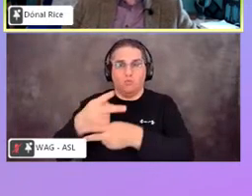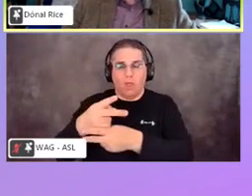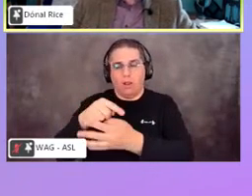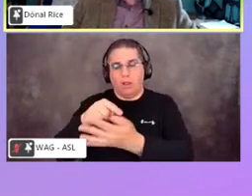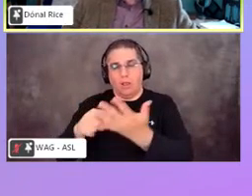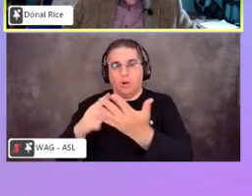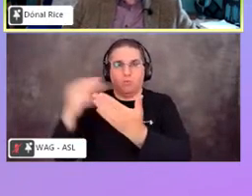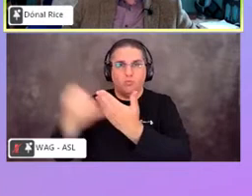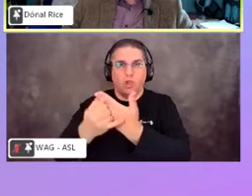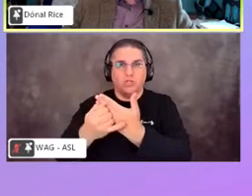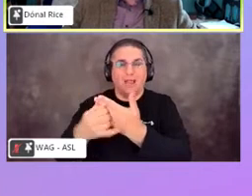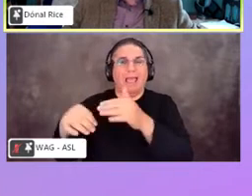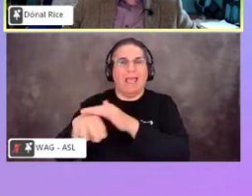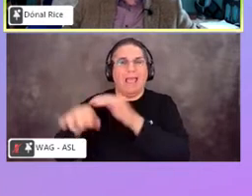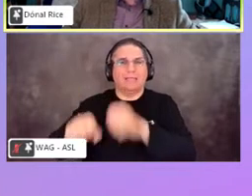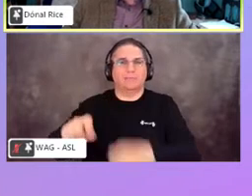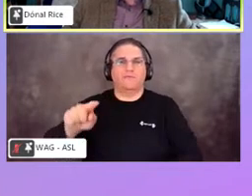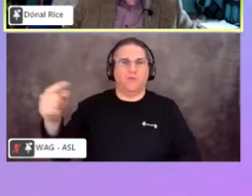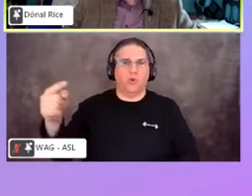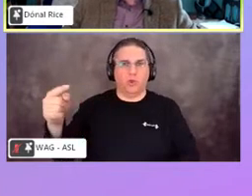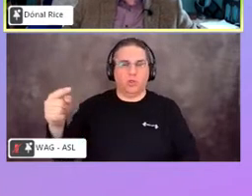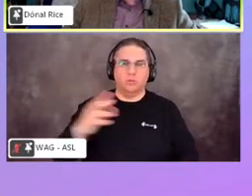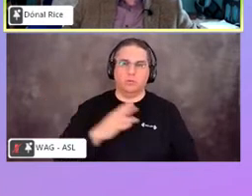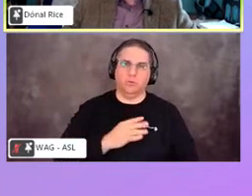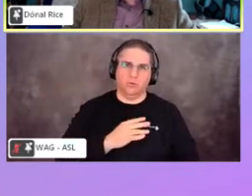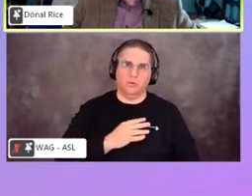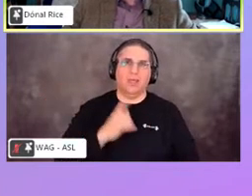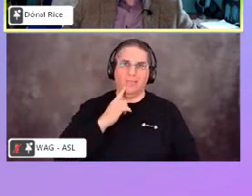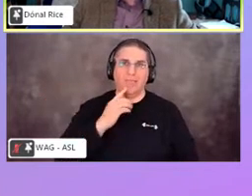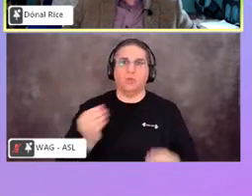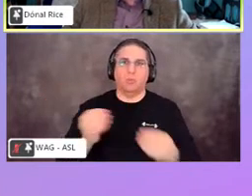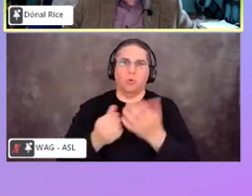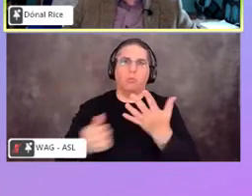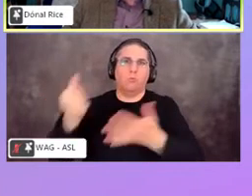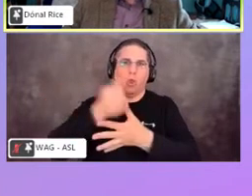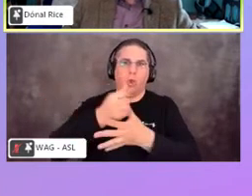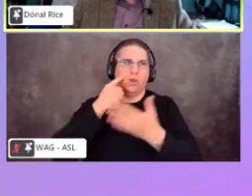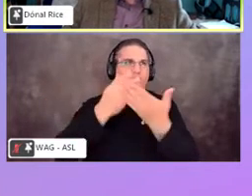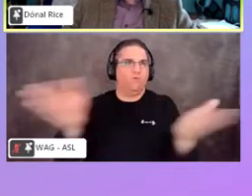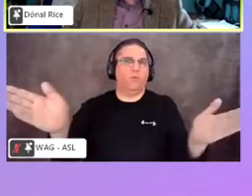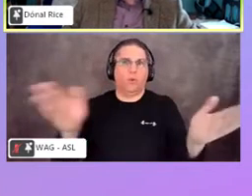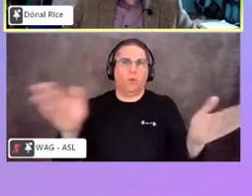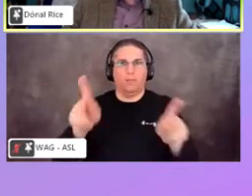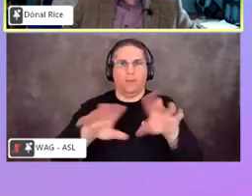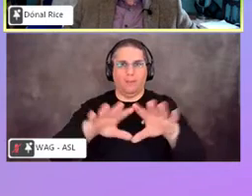had the directive. So ensuring that things are now